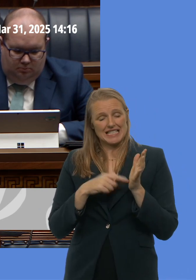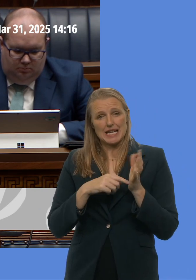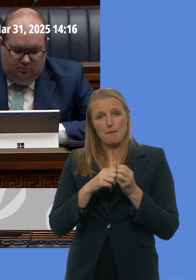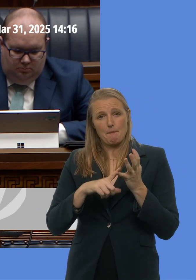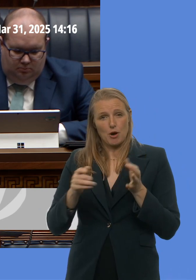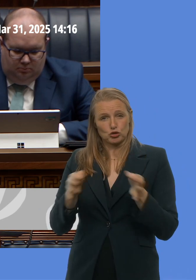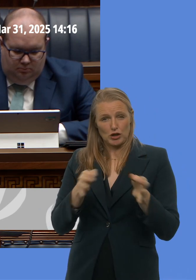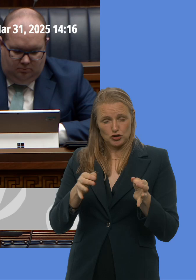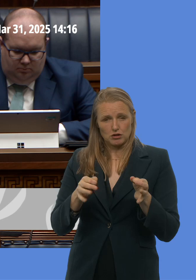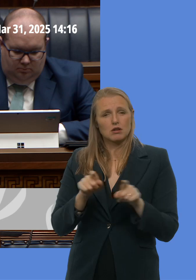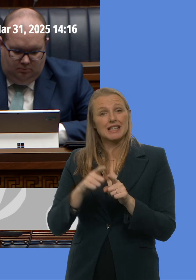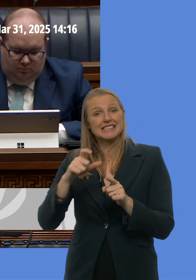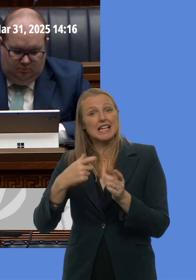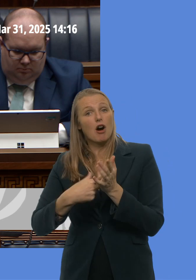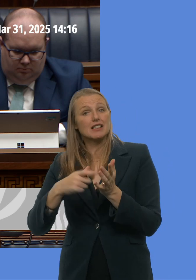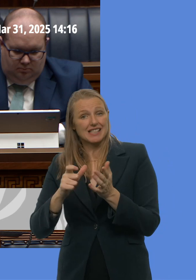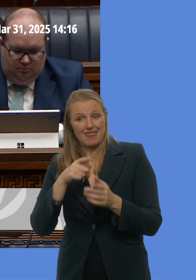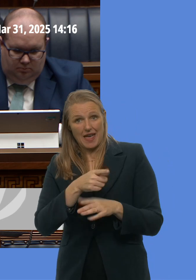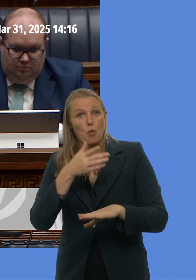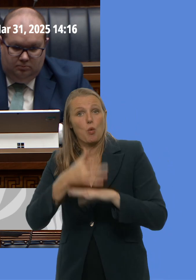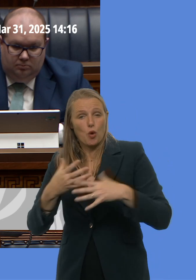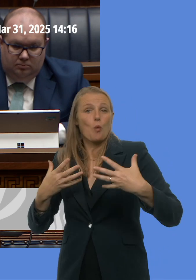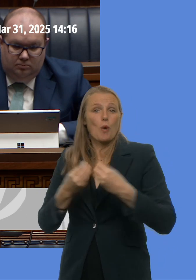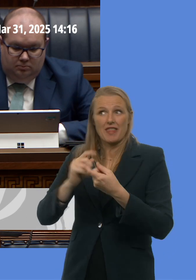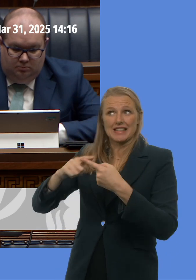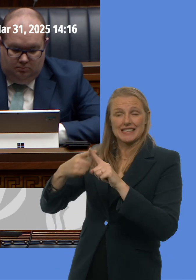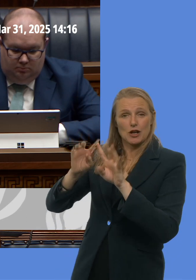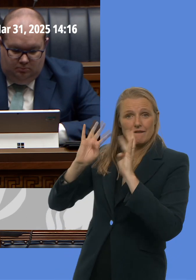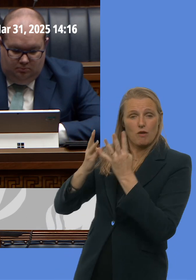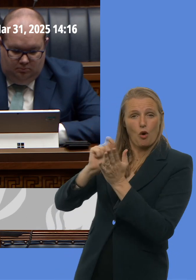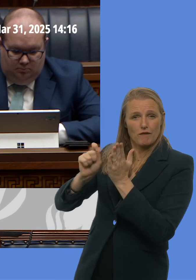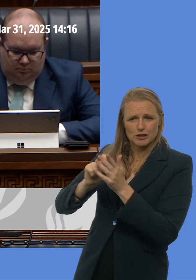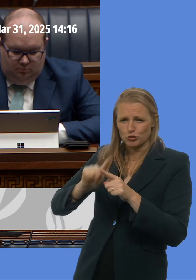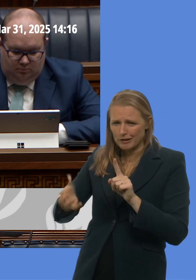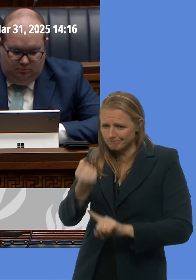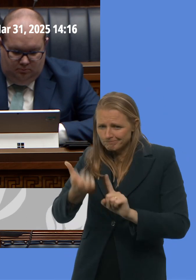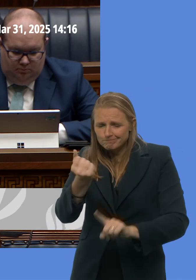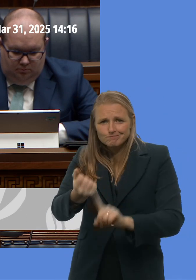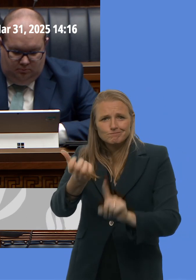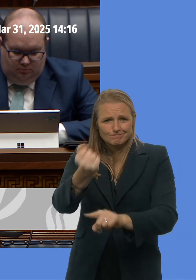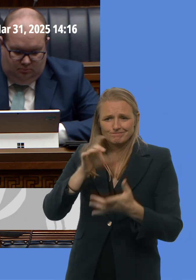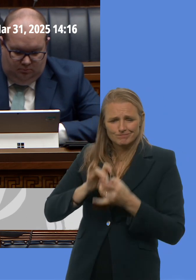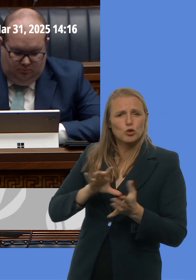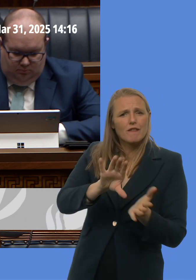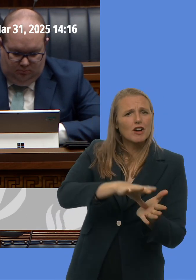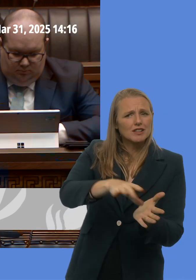The CRC works collaboratively with the Executive Office to deliver strategic outcomes for the funding that it distributes to ensure that it is aligned